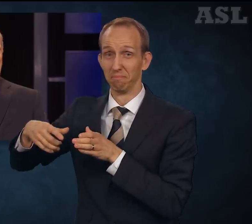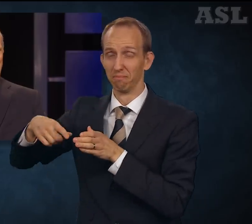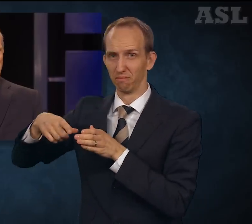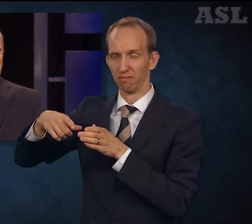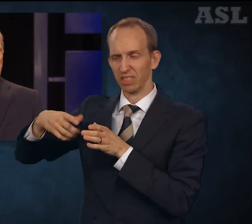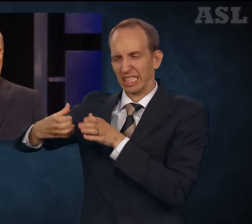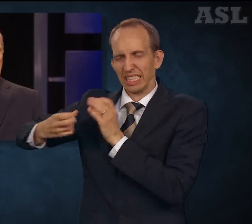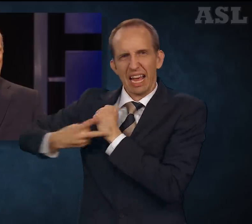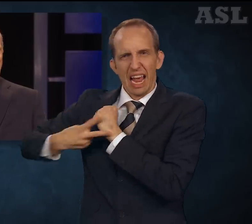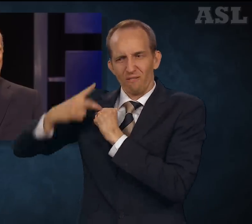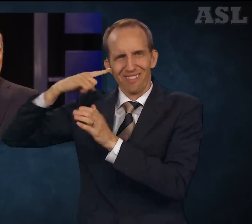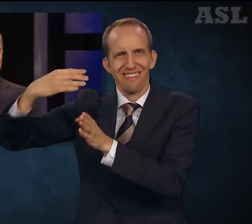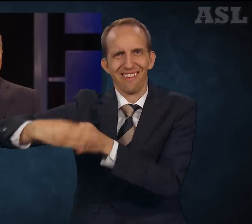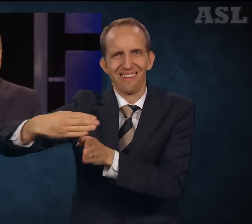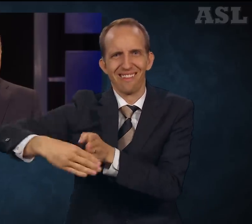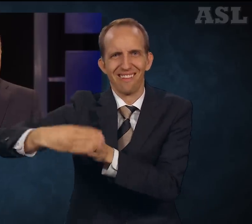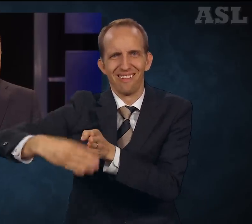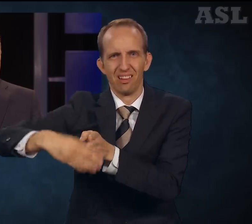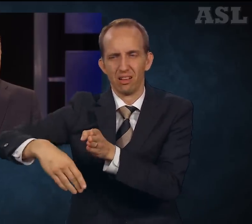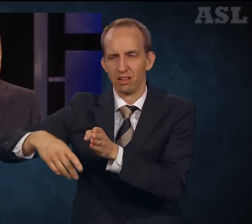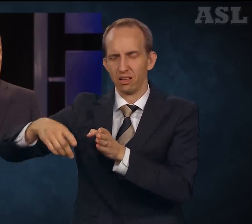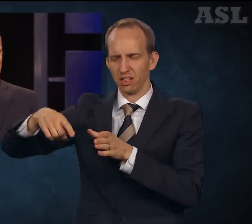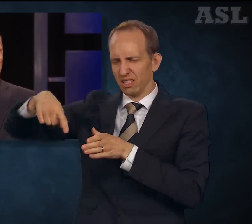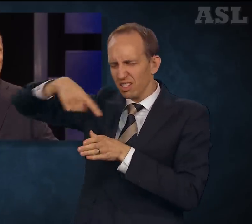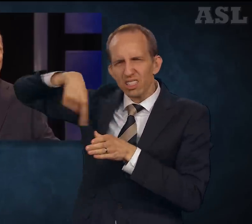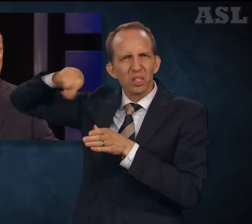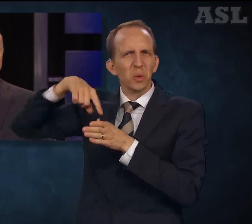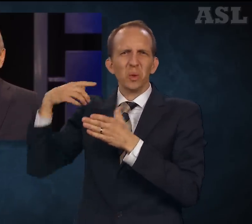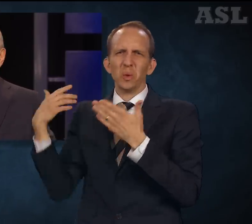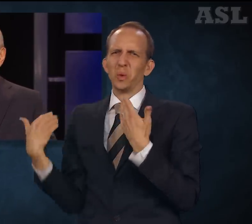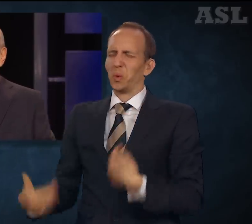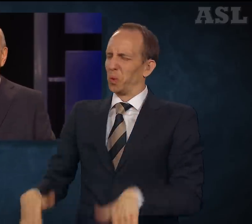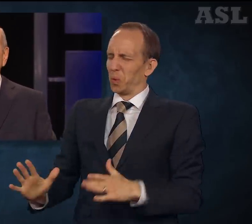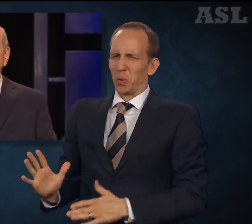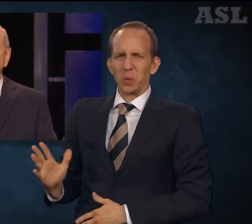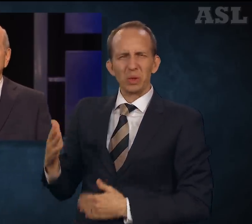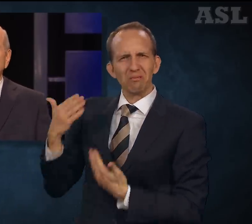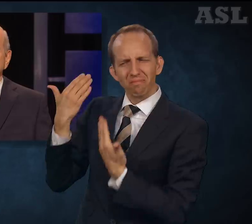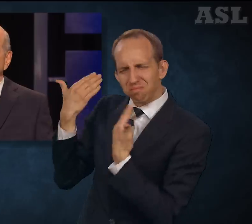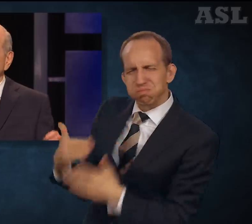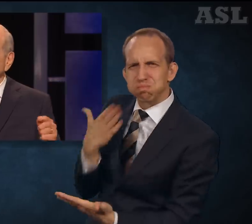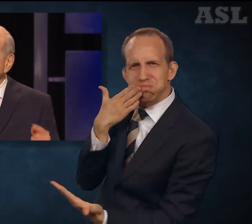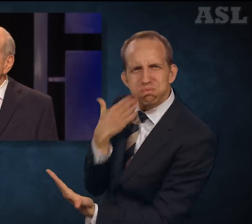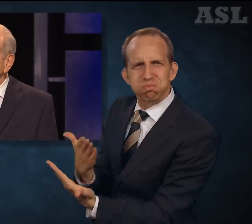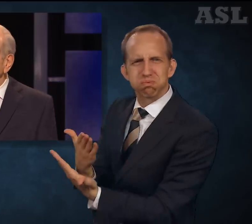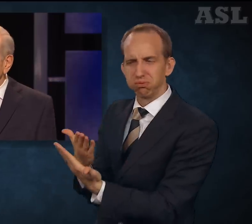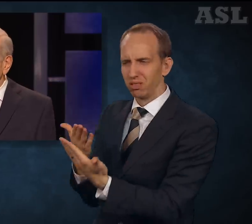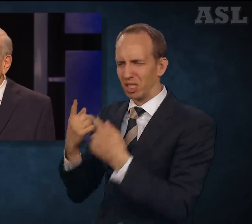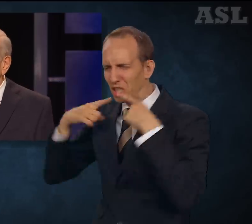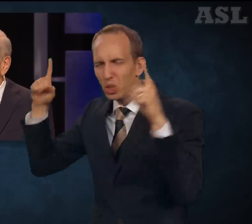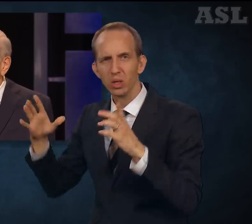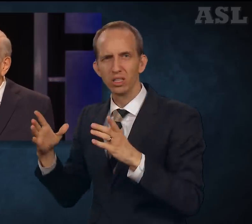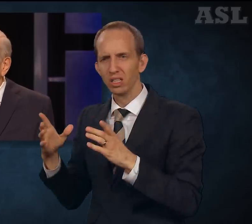TEAM--FOR THIS FINAL PHASE.